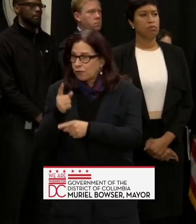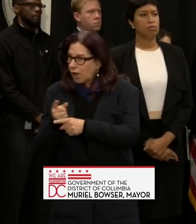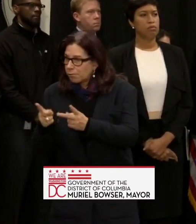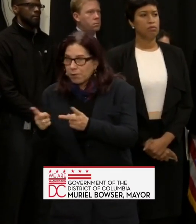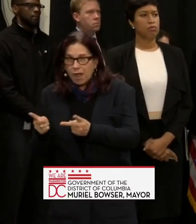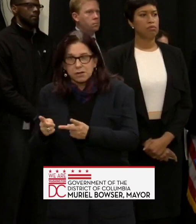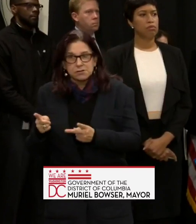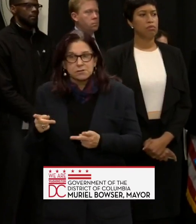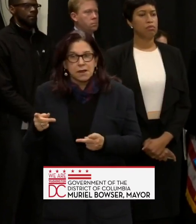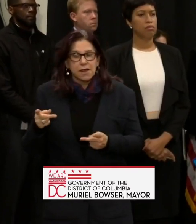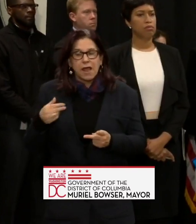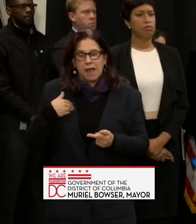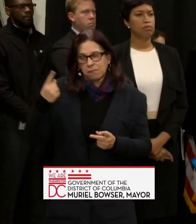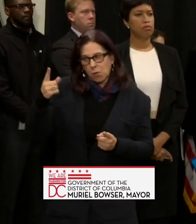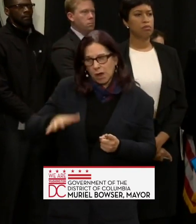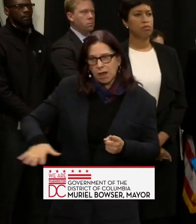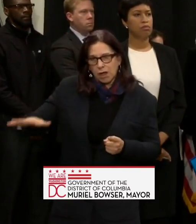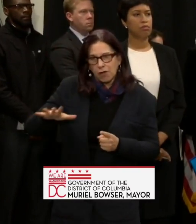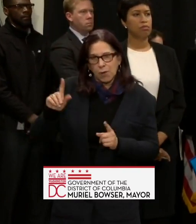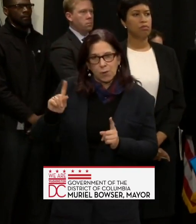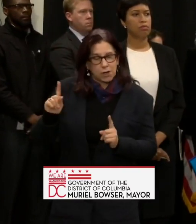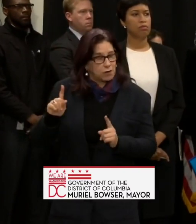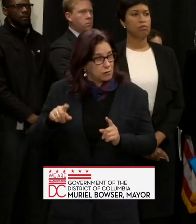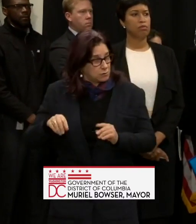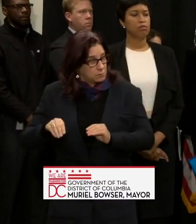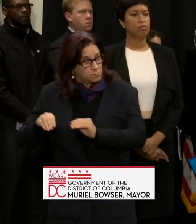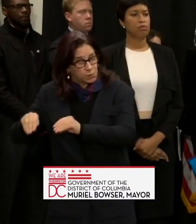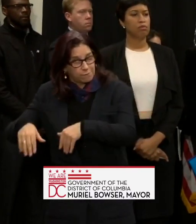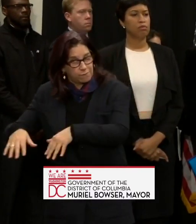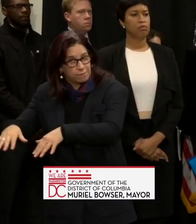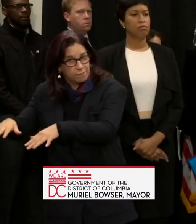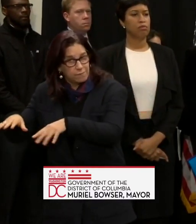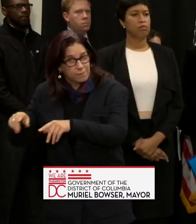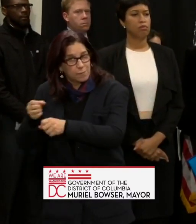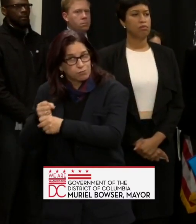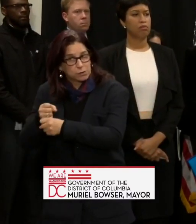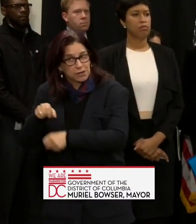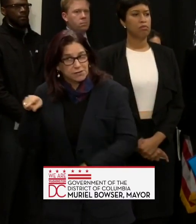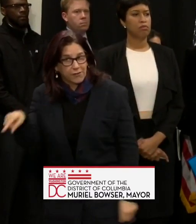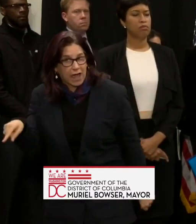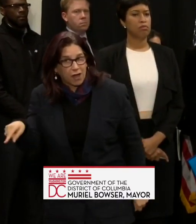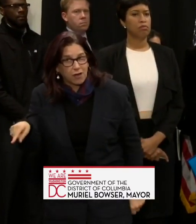THE SECRET SERVICE IS GOING TO TREAT EVERYBODY THERE AS GENERAL PUBLIC, EVERYBODY THAT COMES INTO THE EVENT.